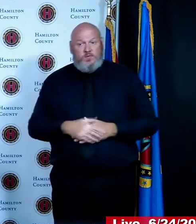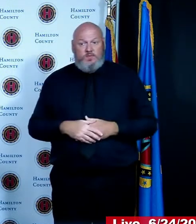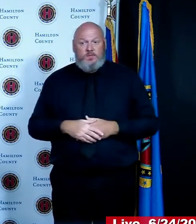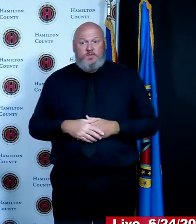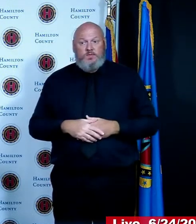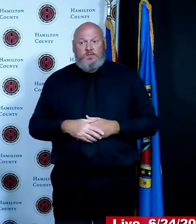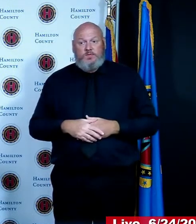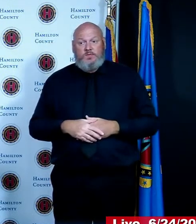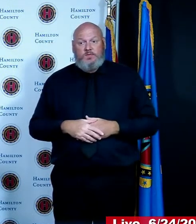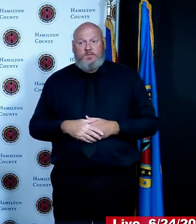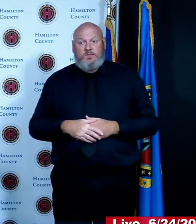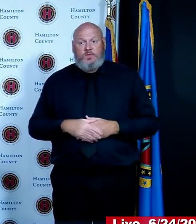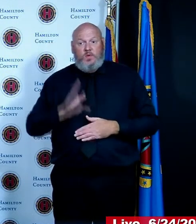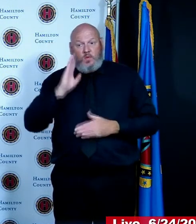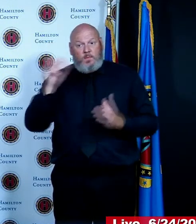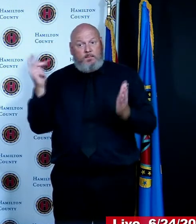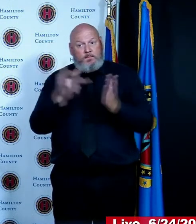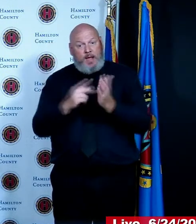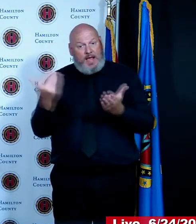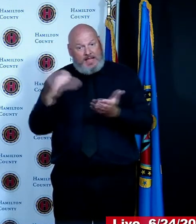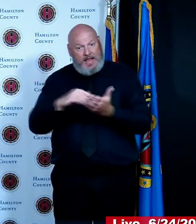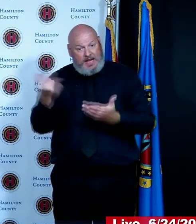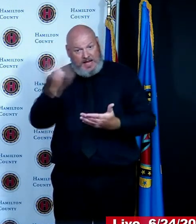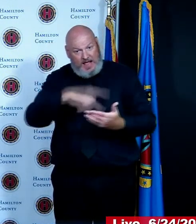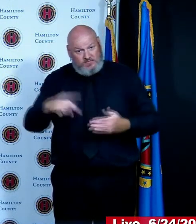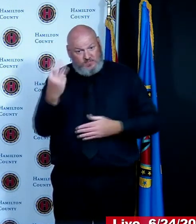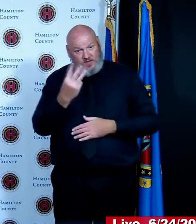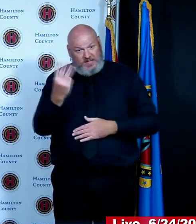be back here next Wednesday thank you